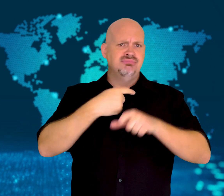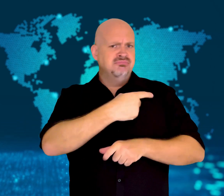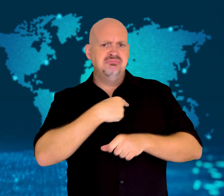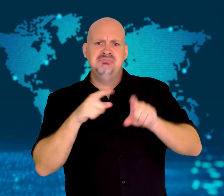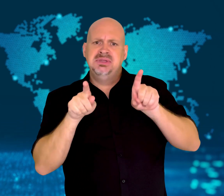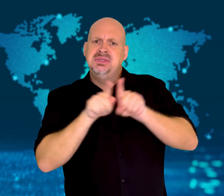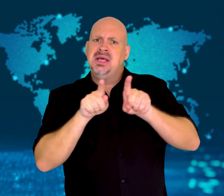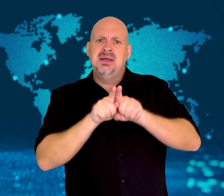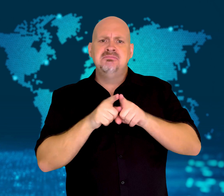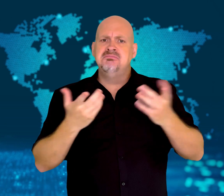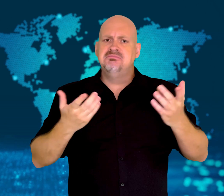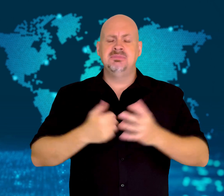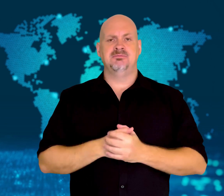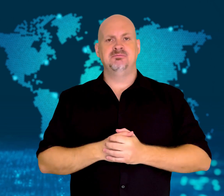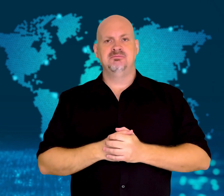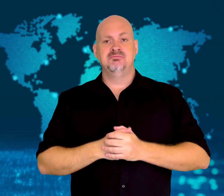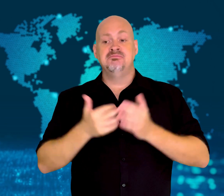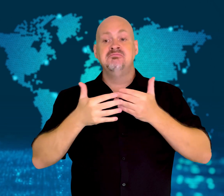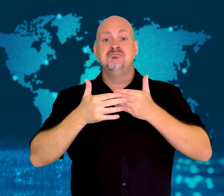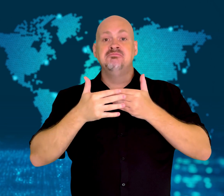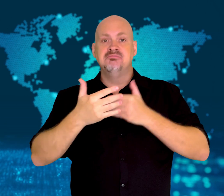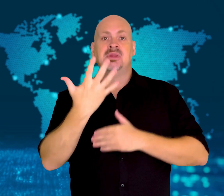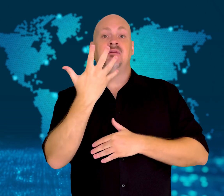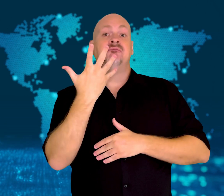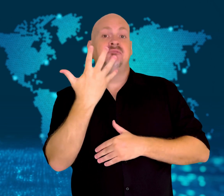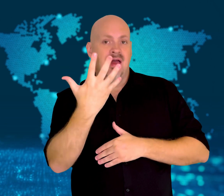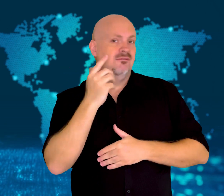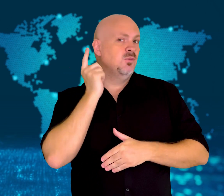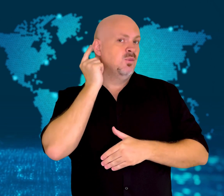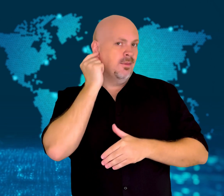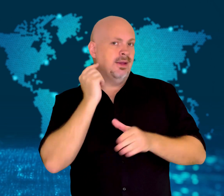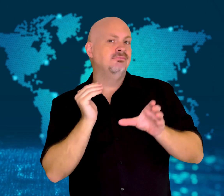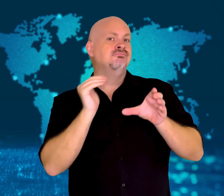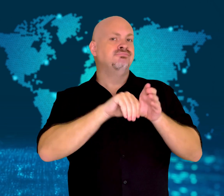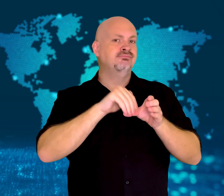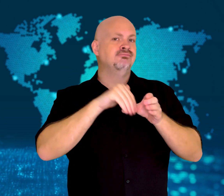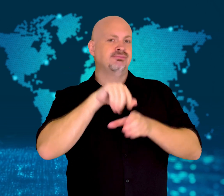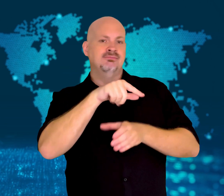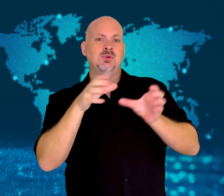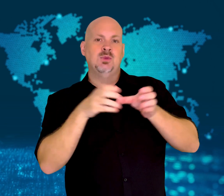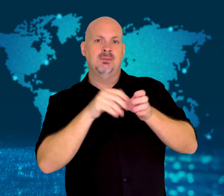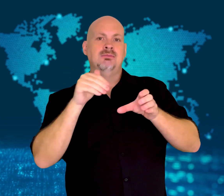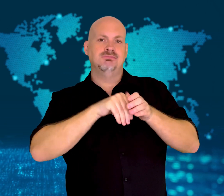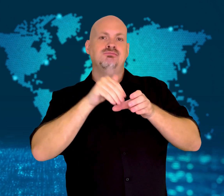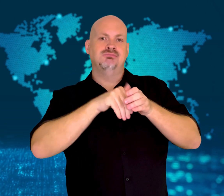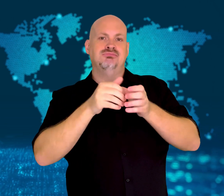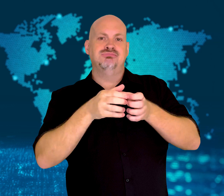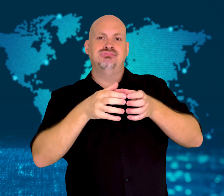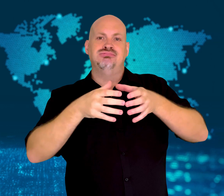saying women as well as men desire to defend and save the land.